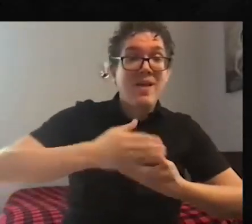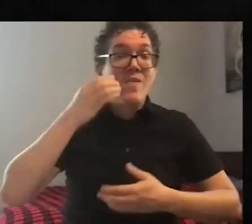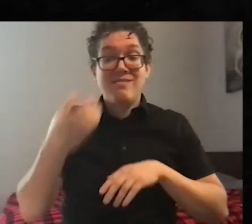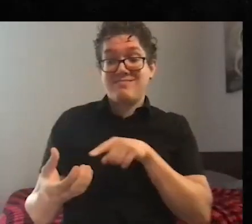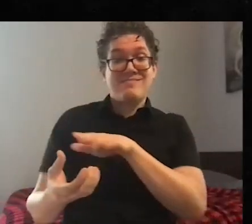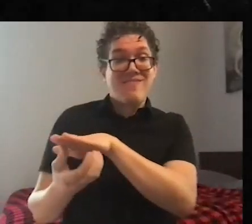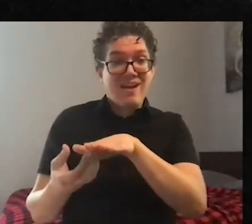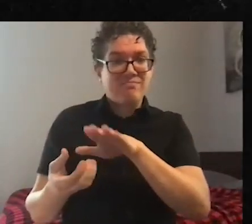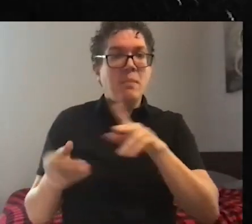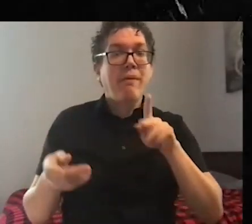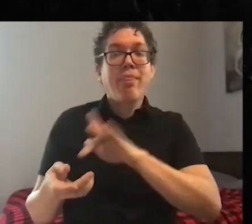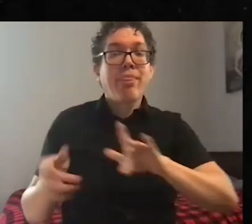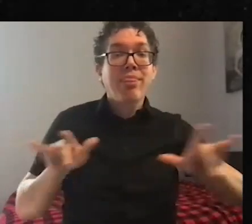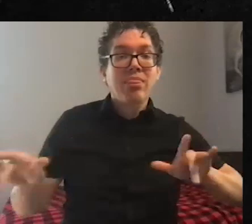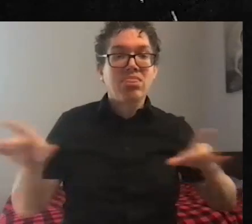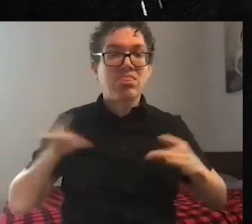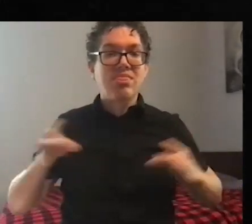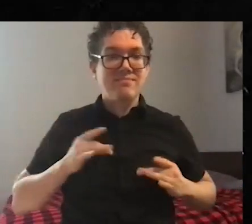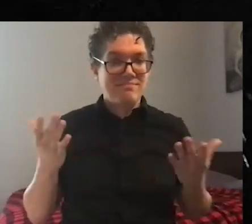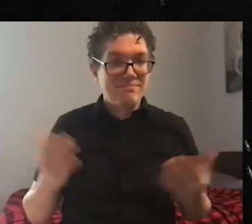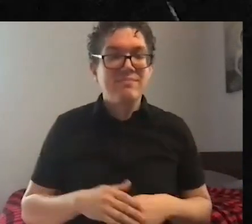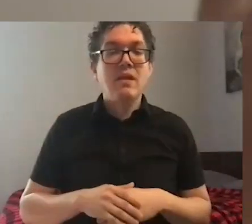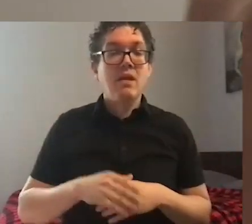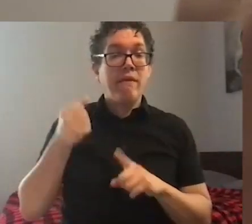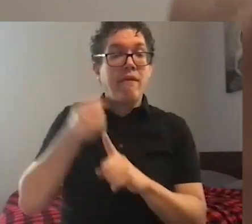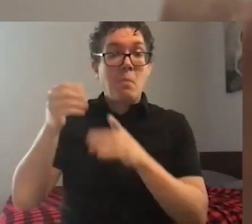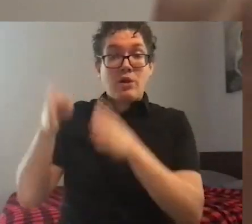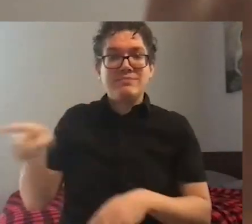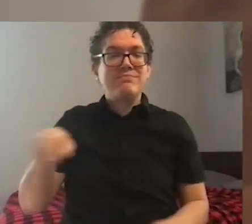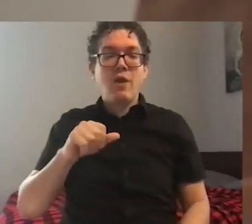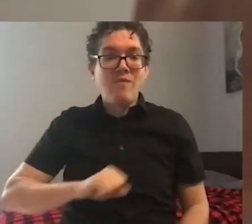We know that Its main way of spreading seems to be droplets of the infection when people